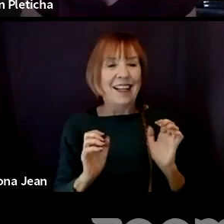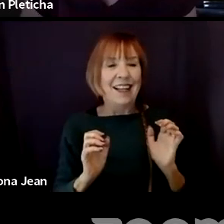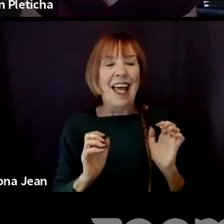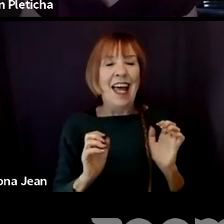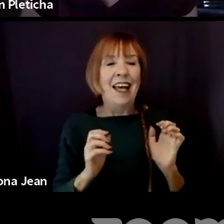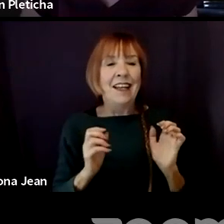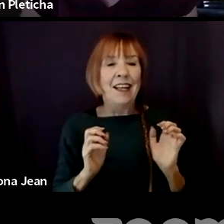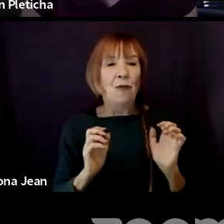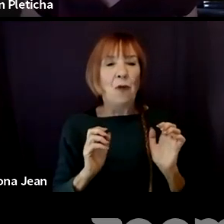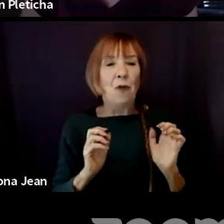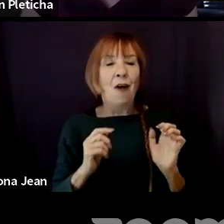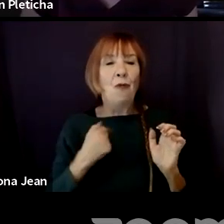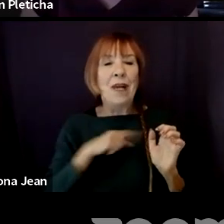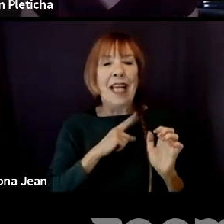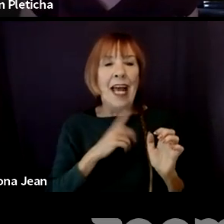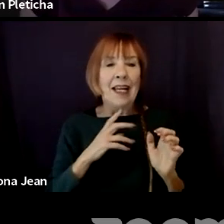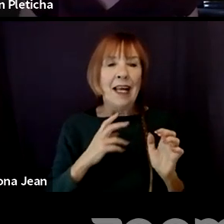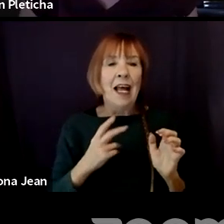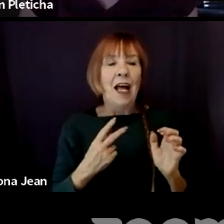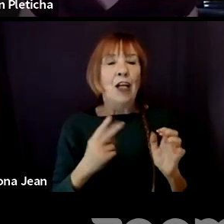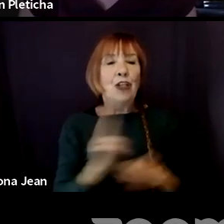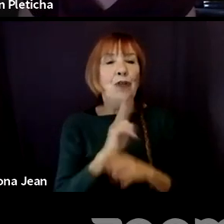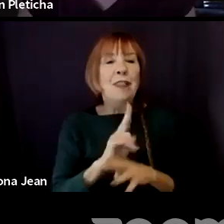however, creative we are, gives us our voice